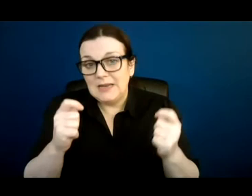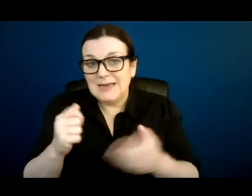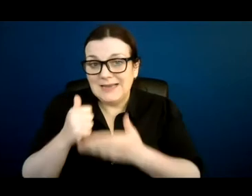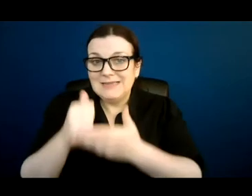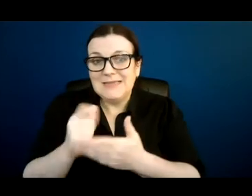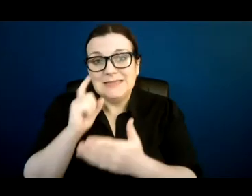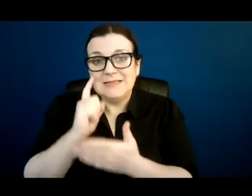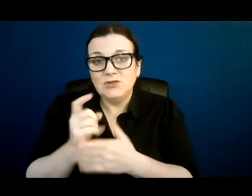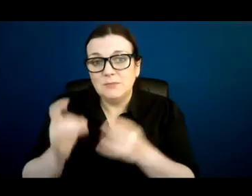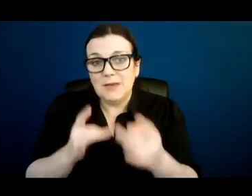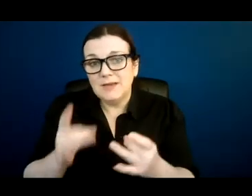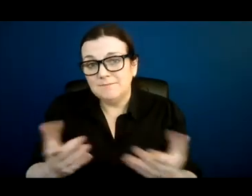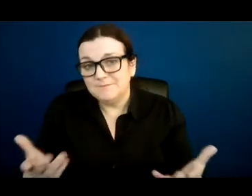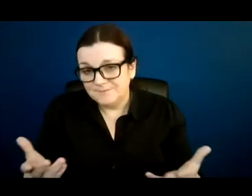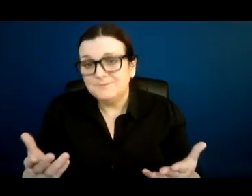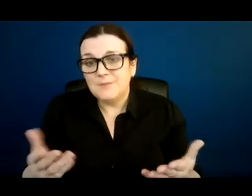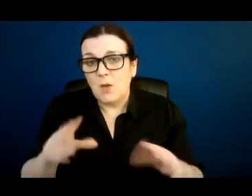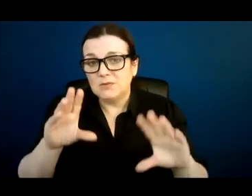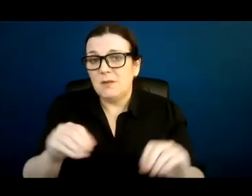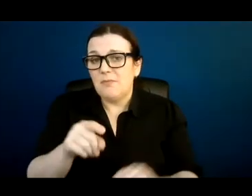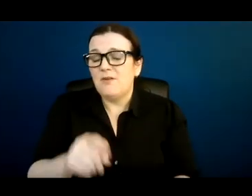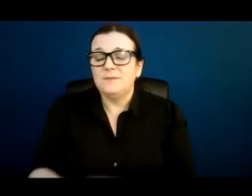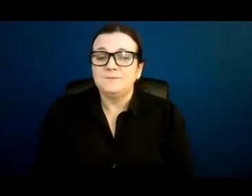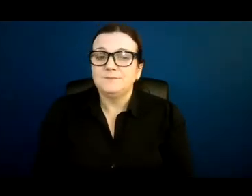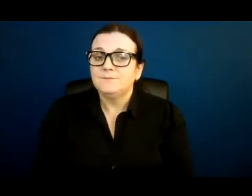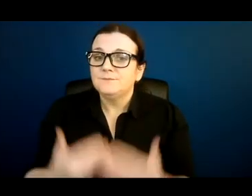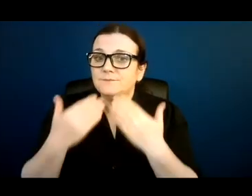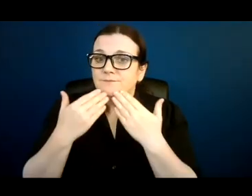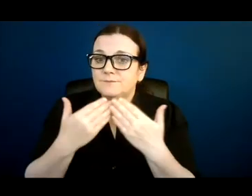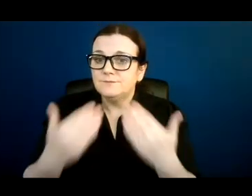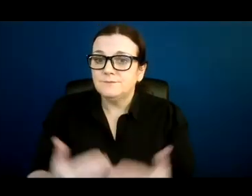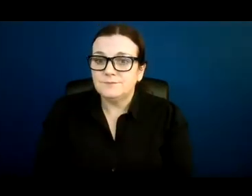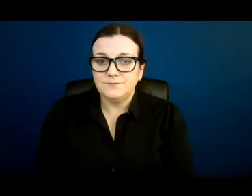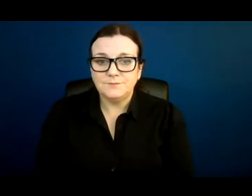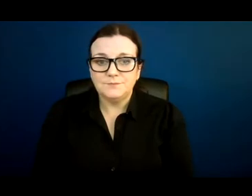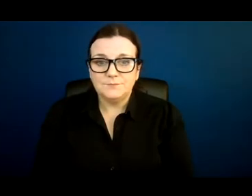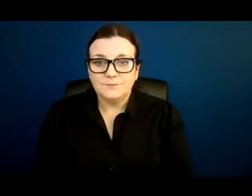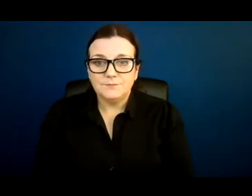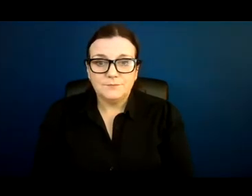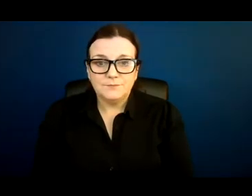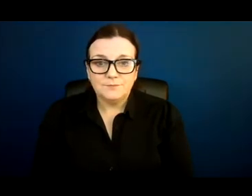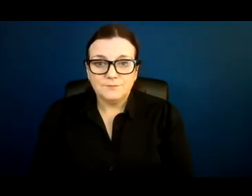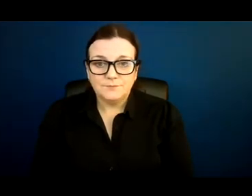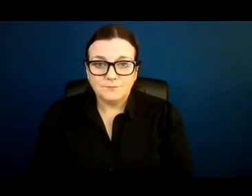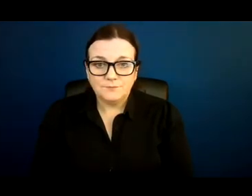making. I will stop there. >>: Thank you you are right. The switch